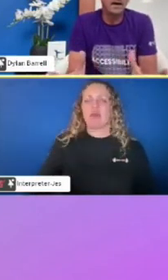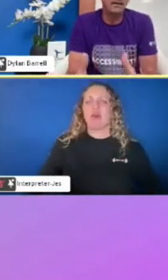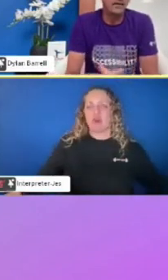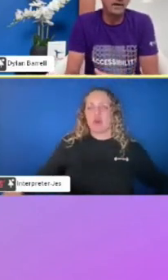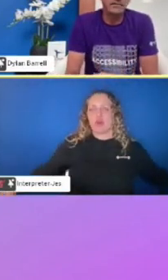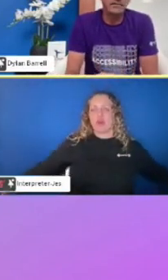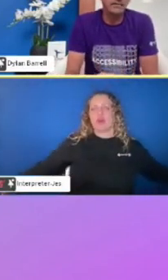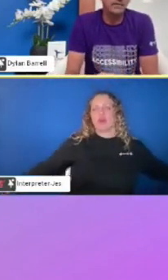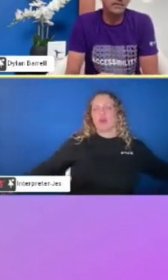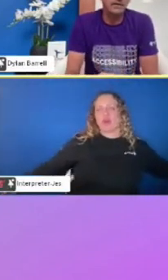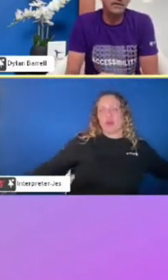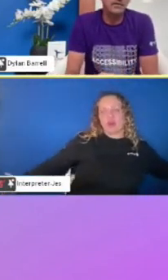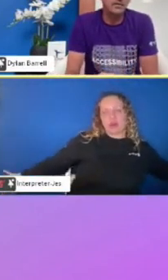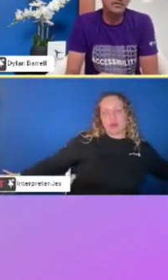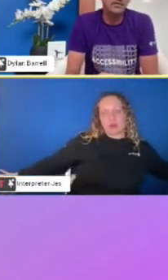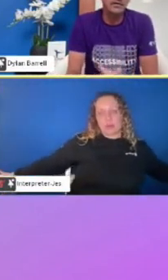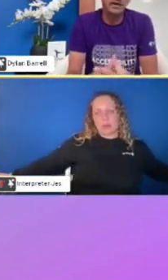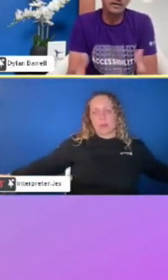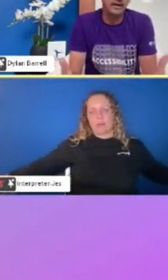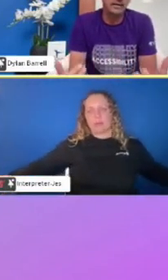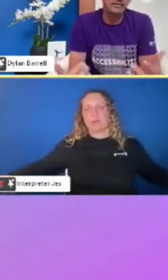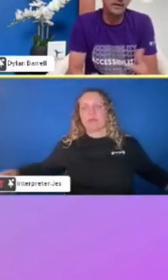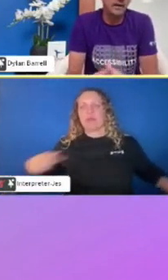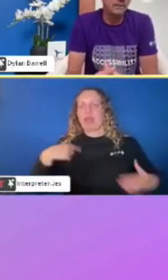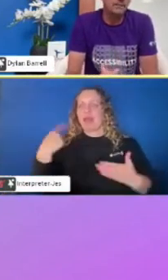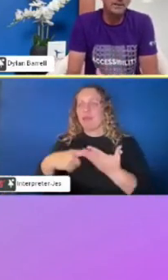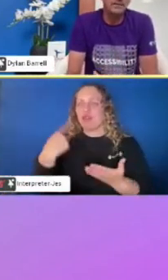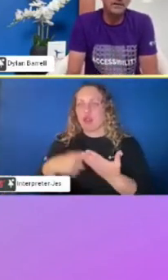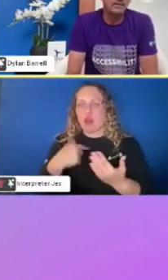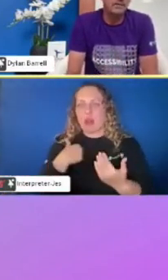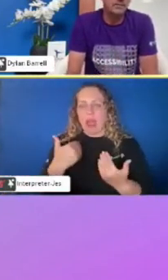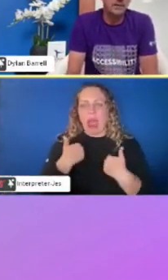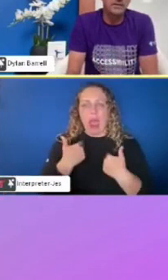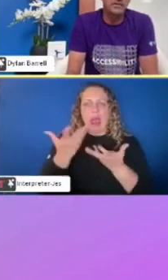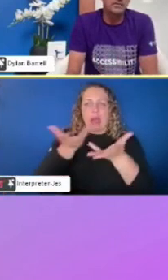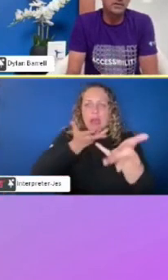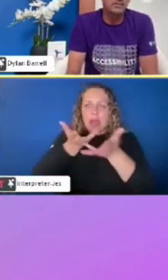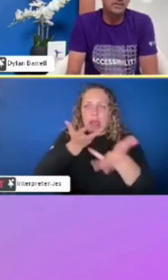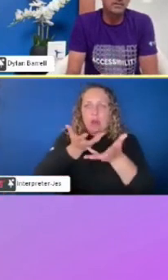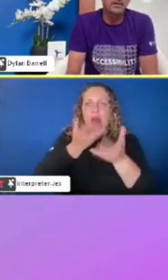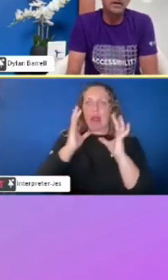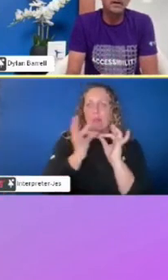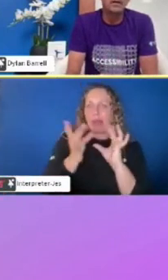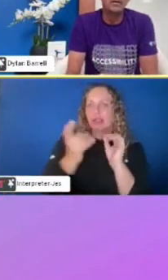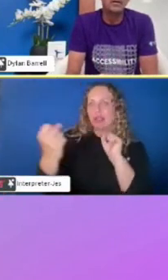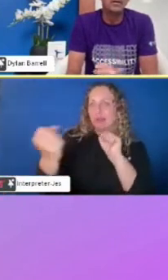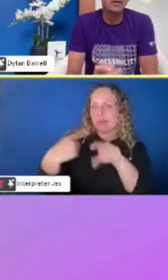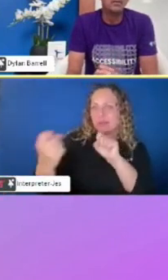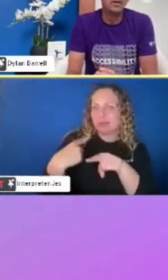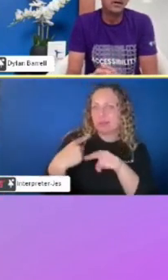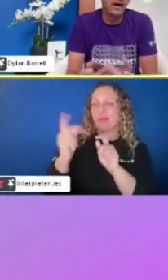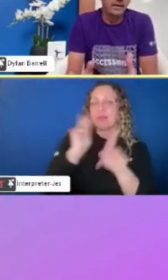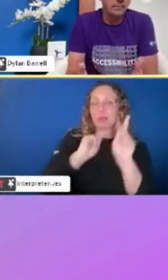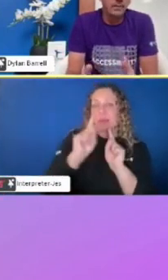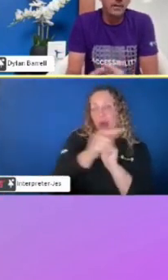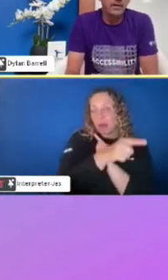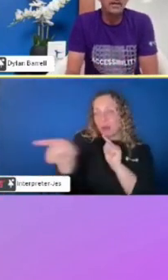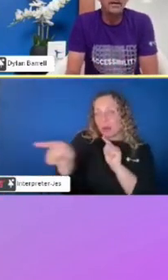I've talked to and had interactions and messages with people who were unemployed,